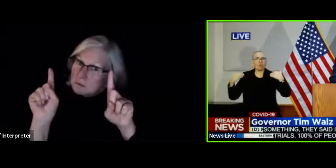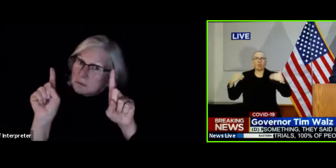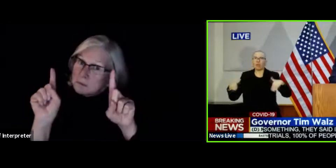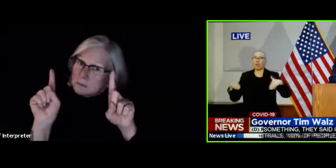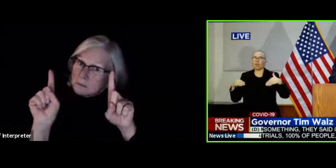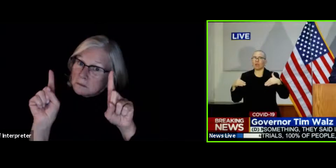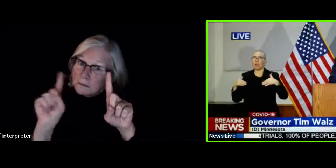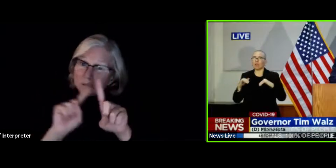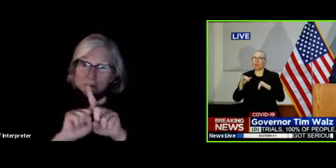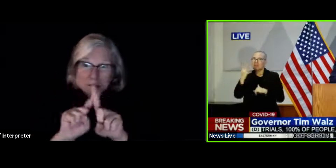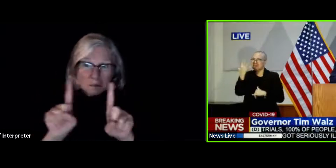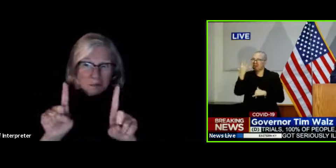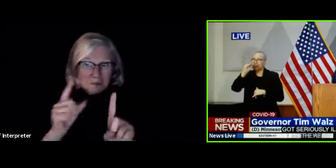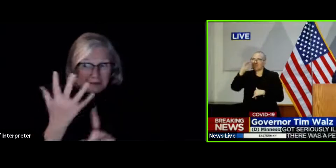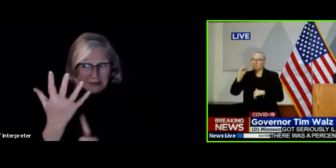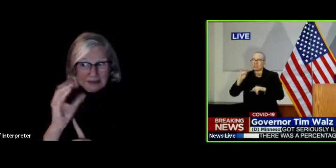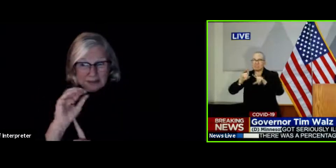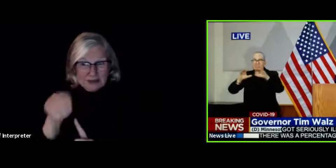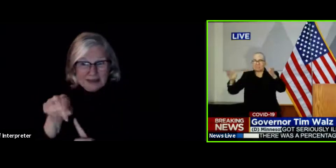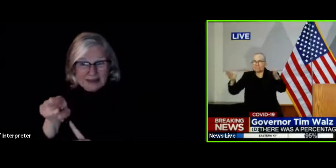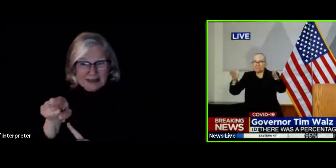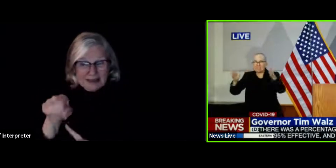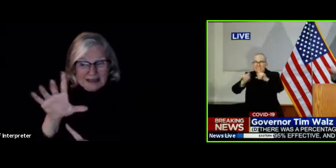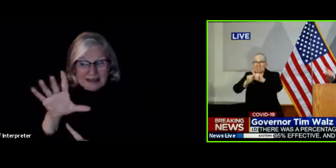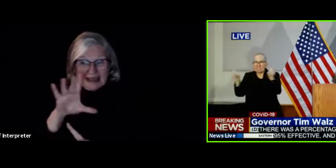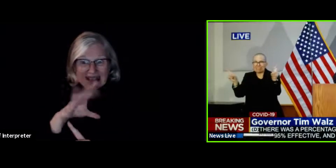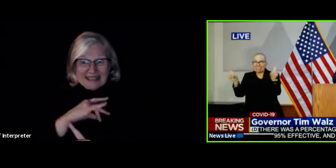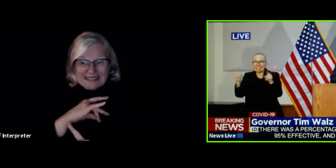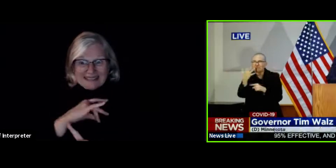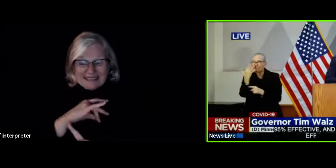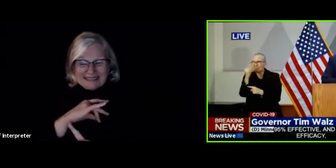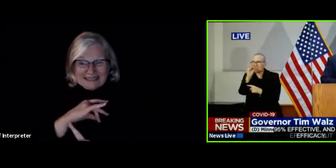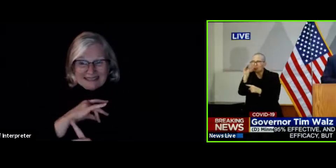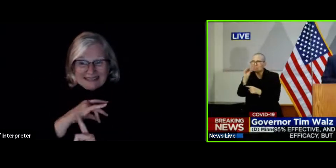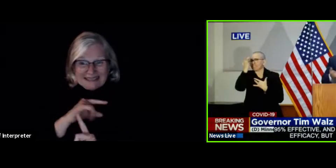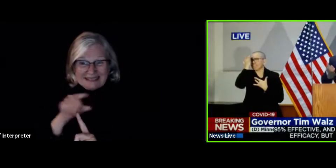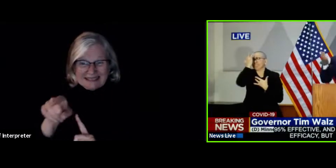IT, NO ONE REQUIRED INTENSE HOSPITALIZATION. THAT'S HUGE.